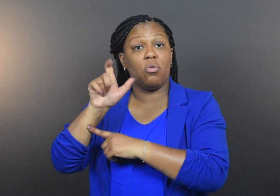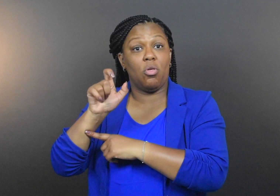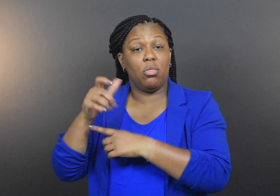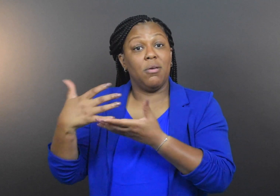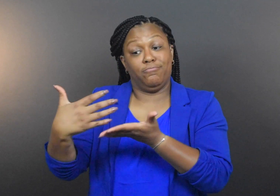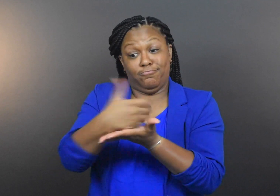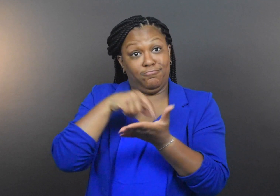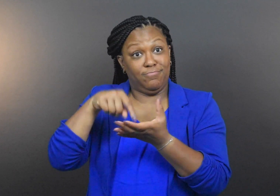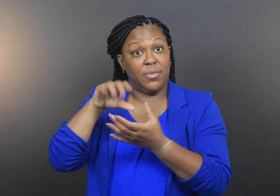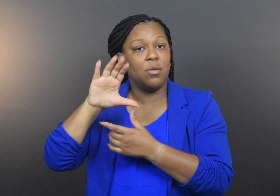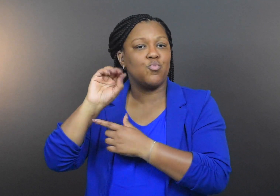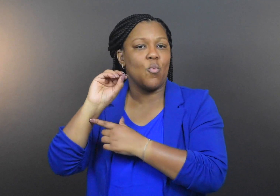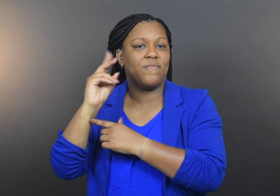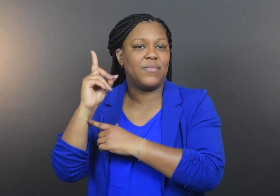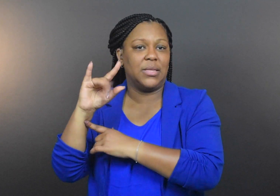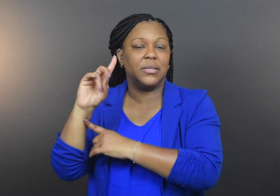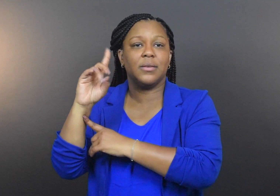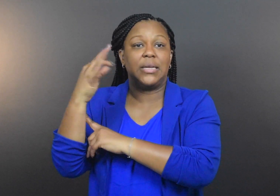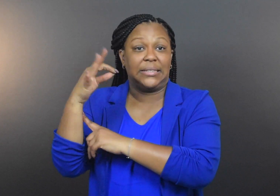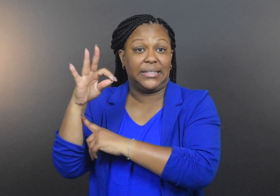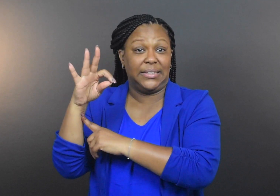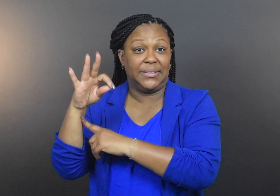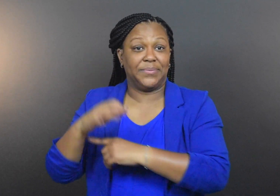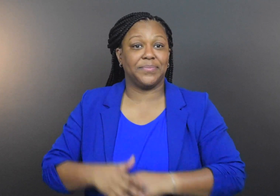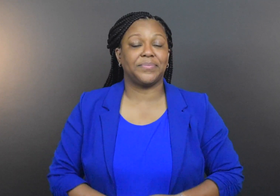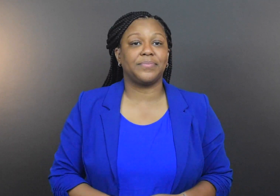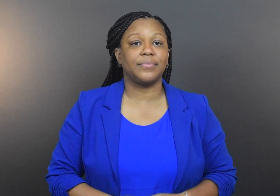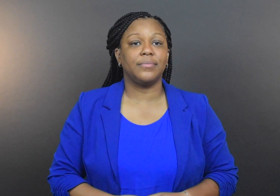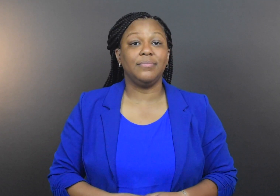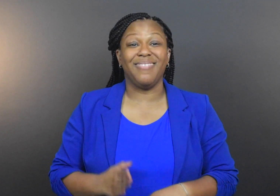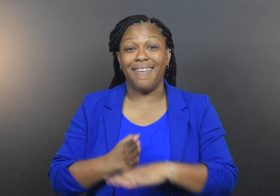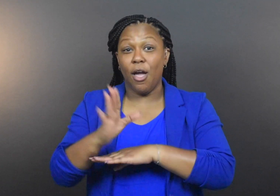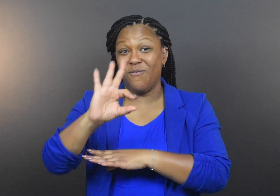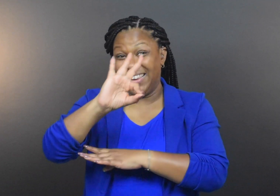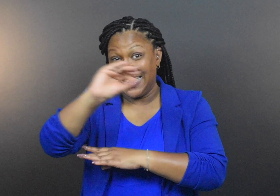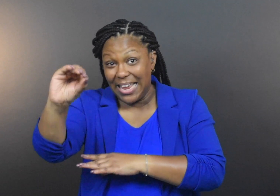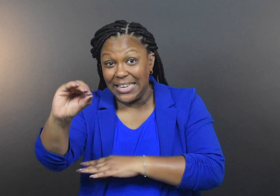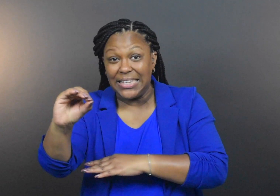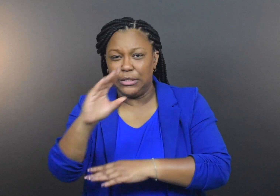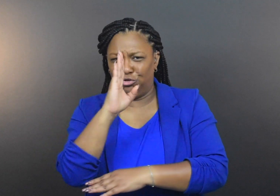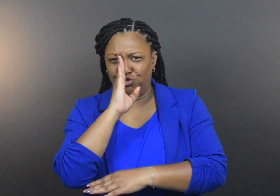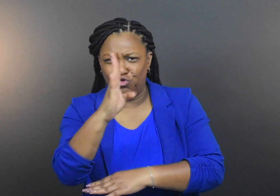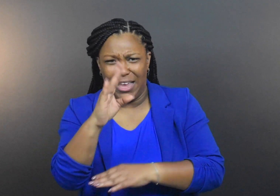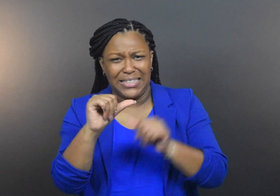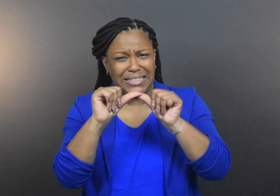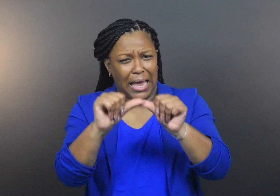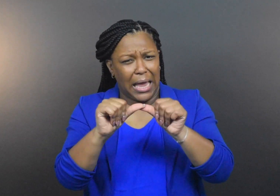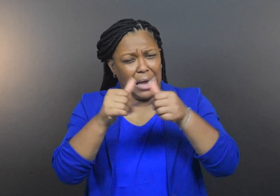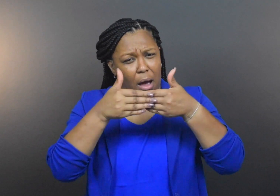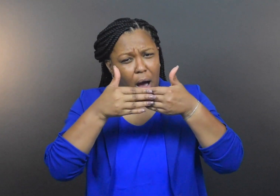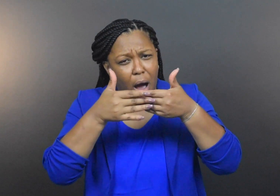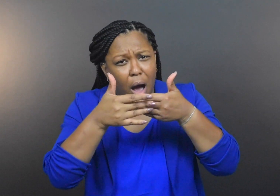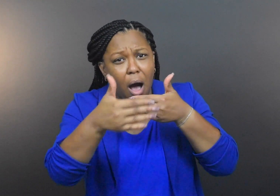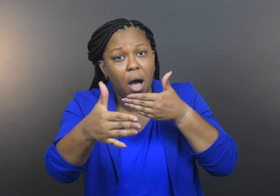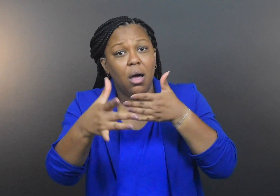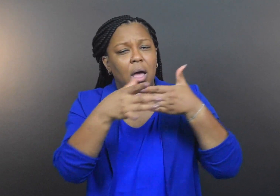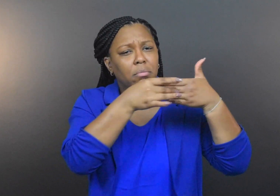Dispatches from the Data Jungle of COVID-19 After 90 straight days of leading a team